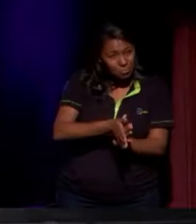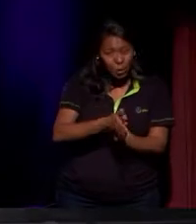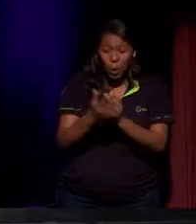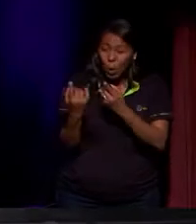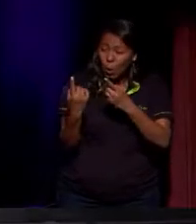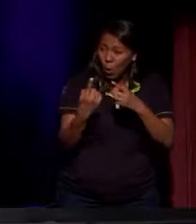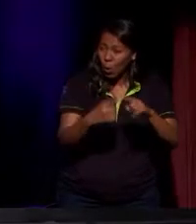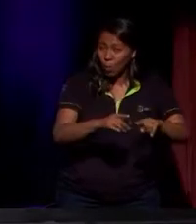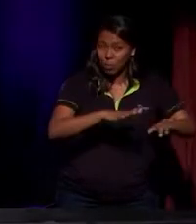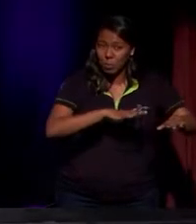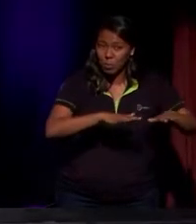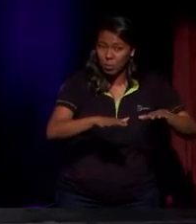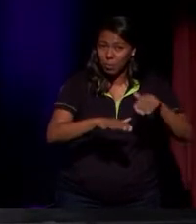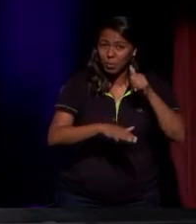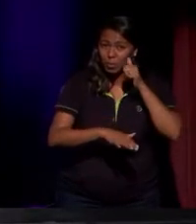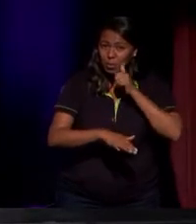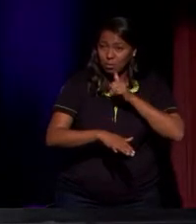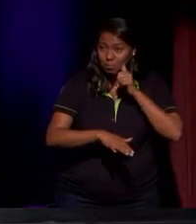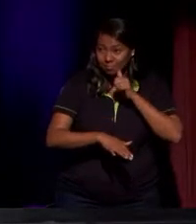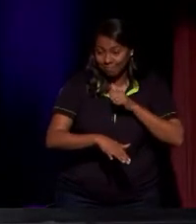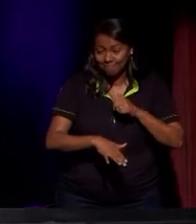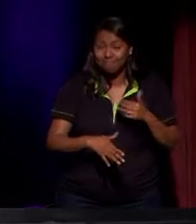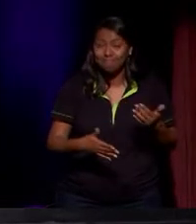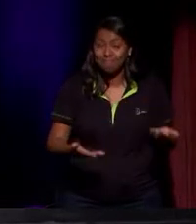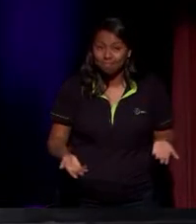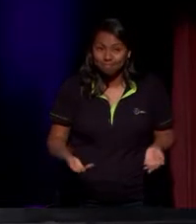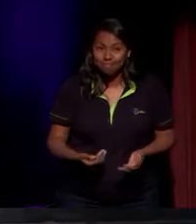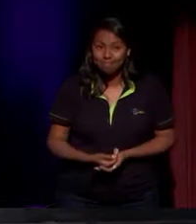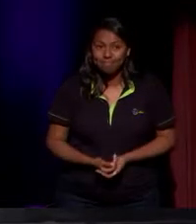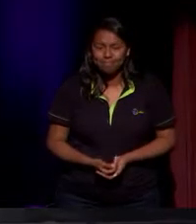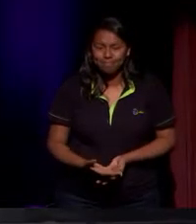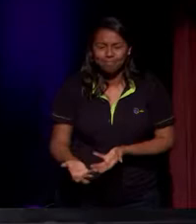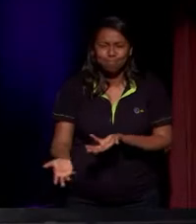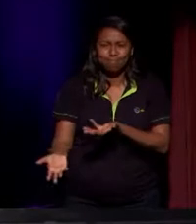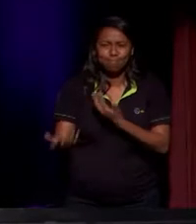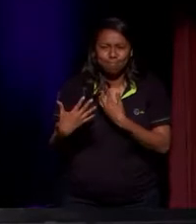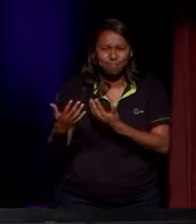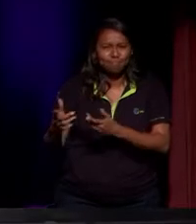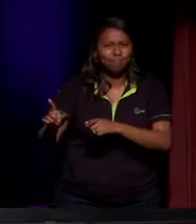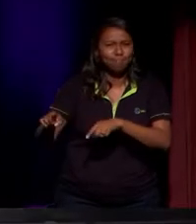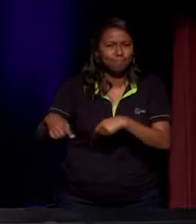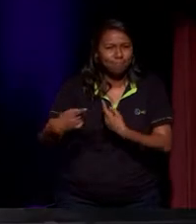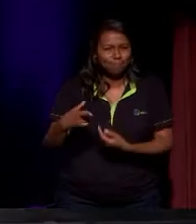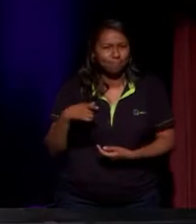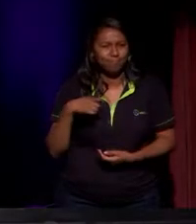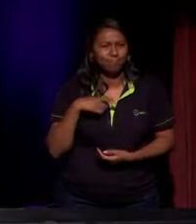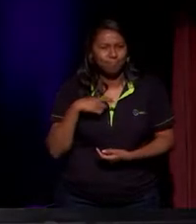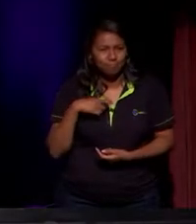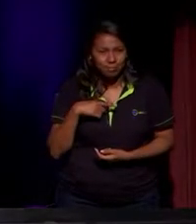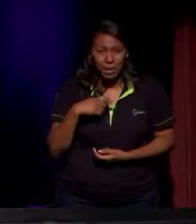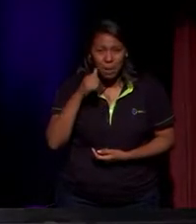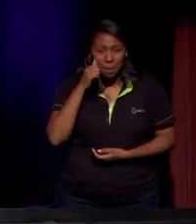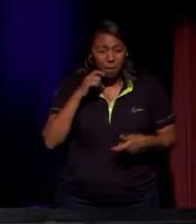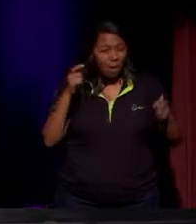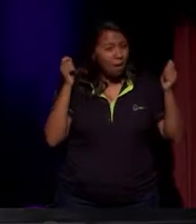So we are to live immense threats against militants, we are living abductions,